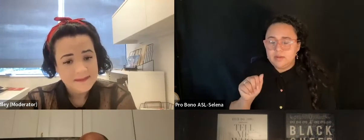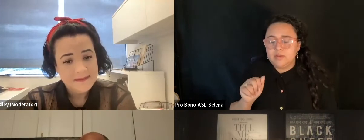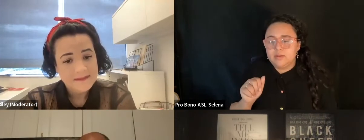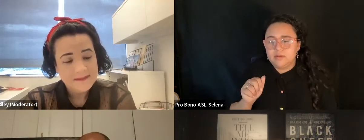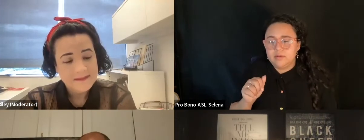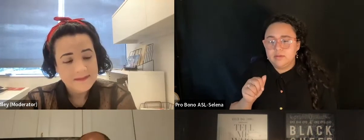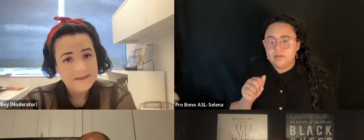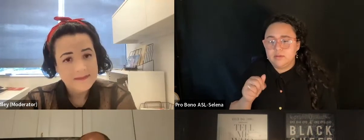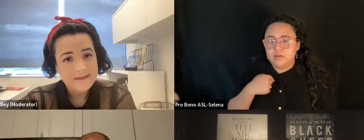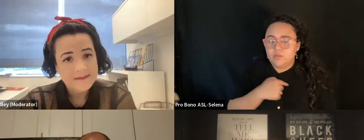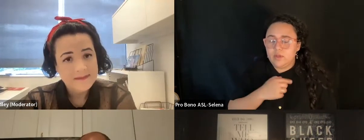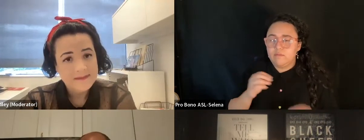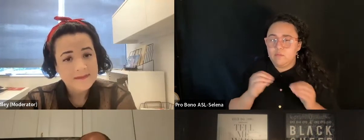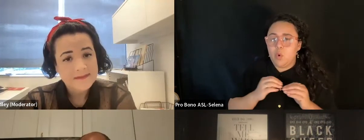We all bring our preconceived ideas.